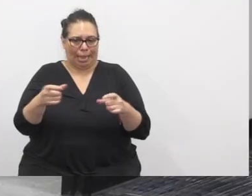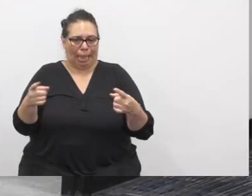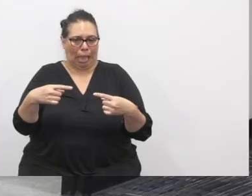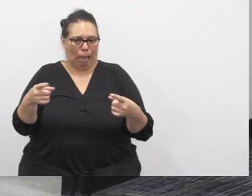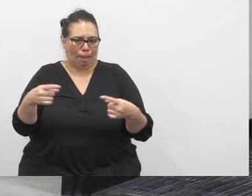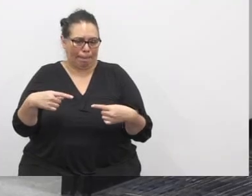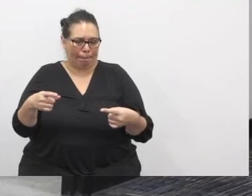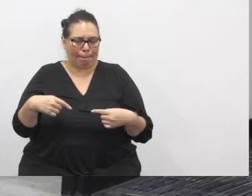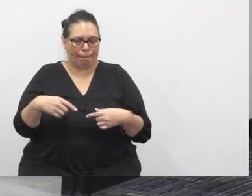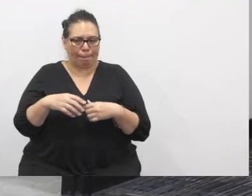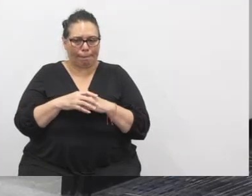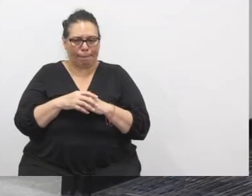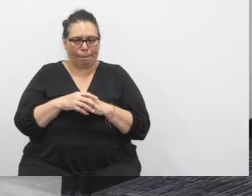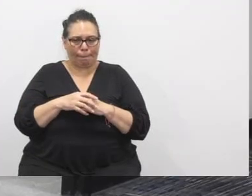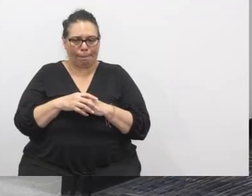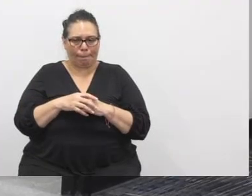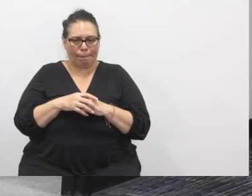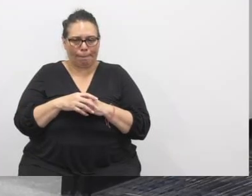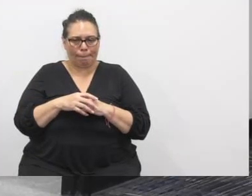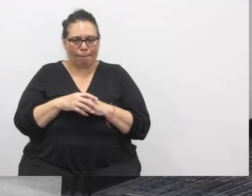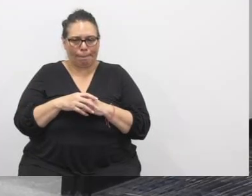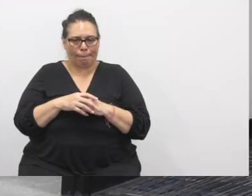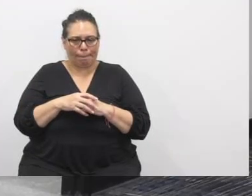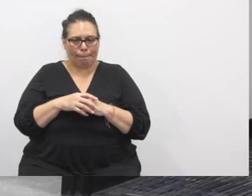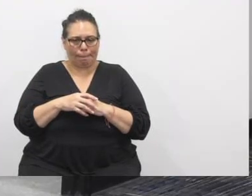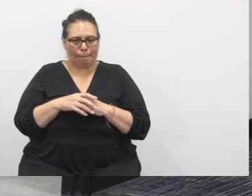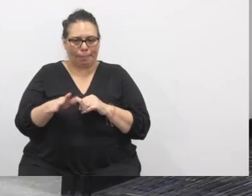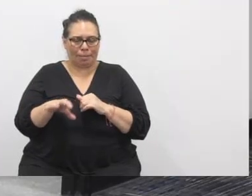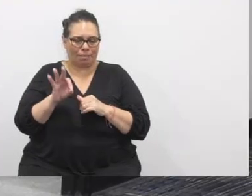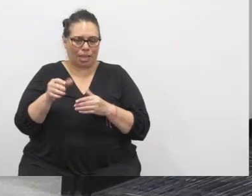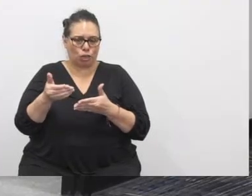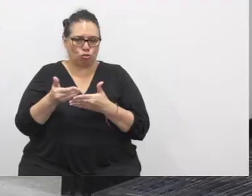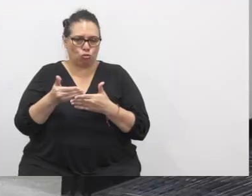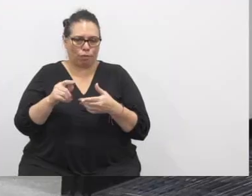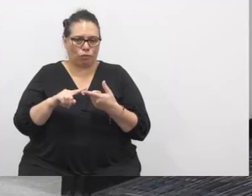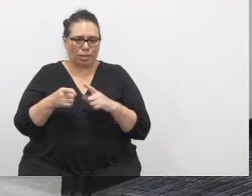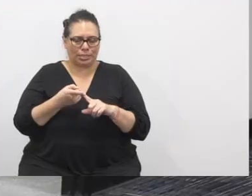and basically find new friends from different schools.